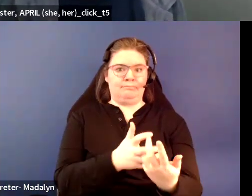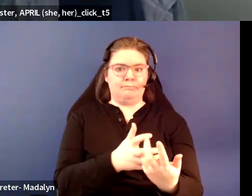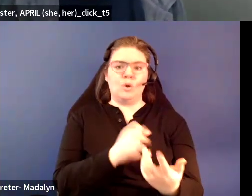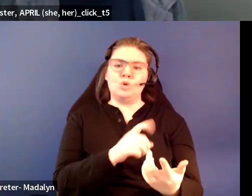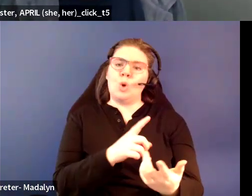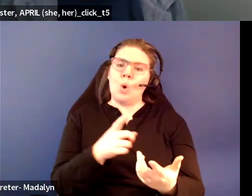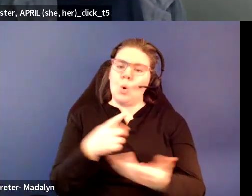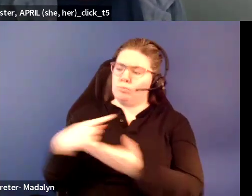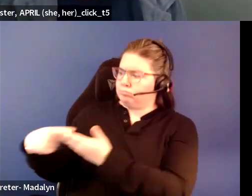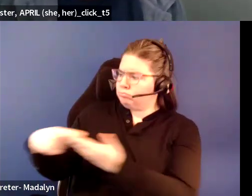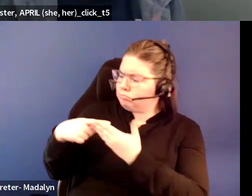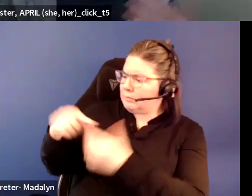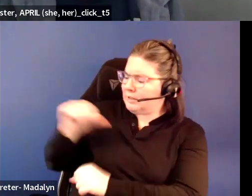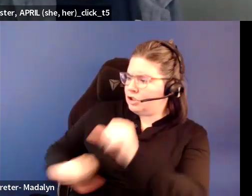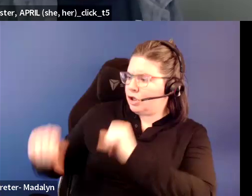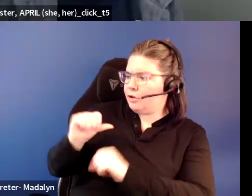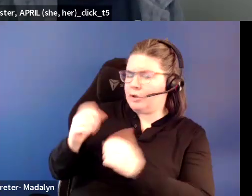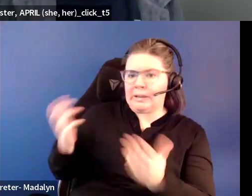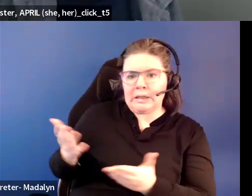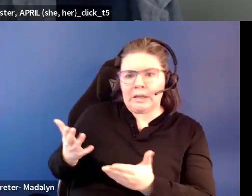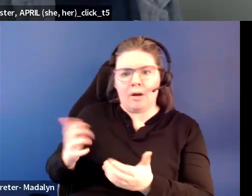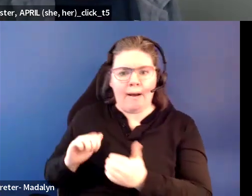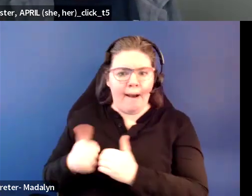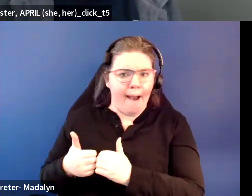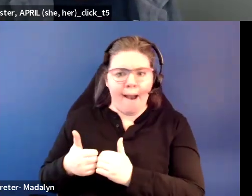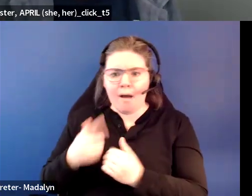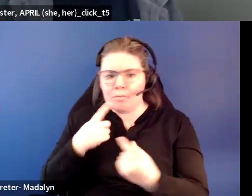Sierra Royster, APRIL (she, her): how are, how are each still carrying that out, and what that looks like. And then